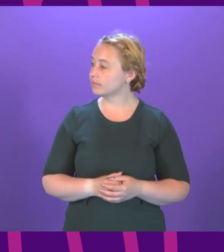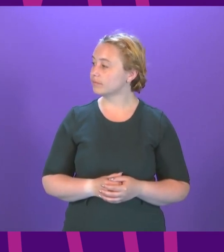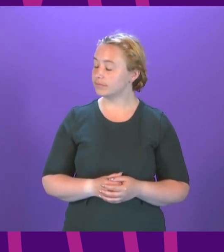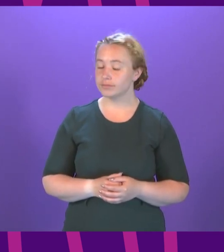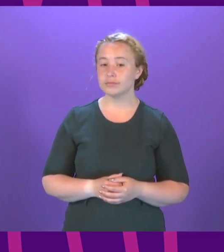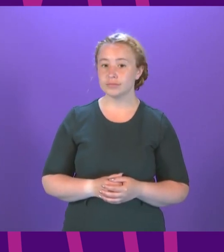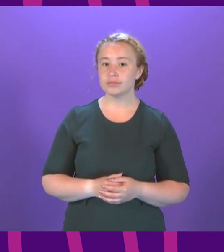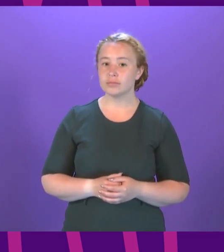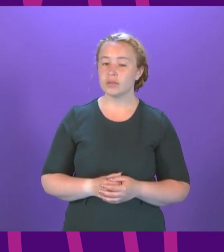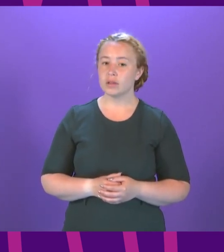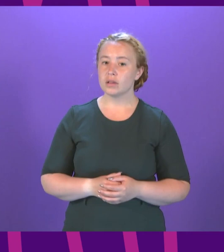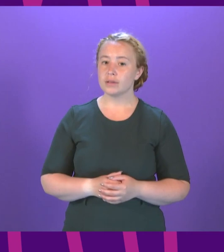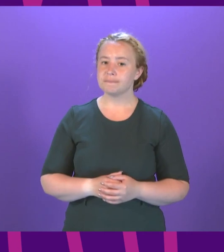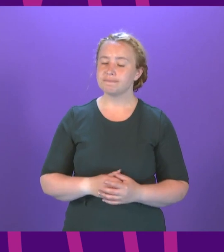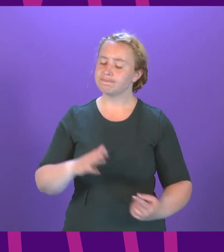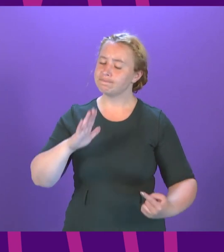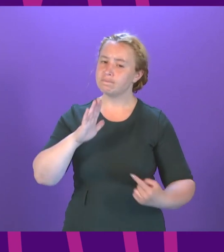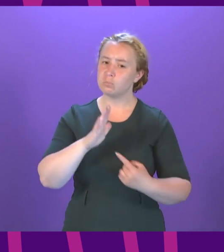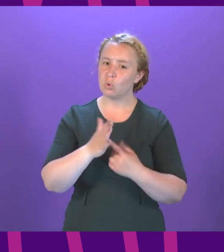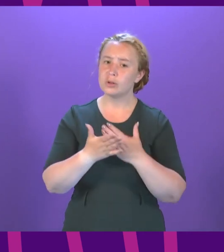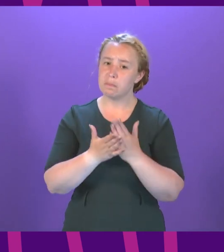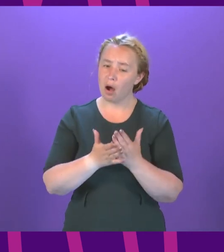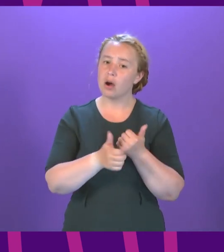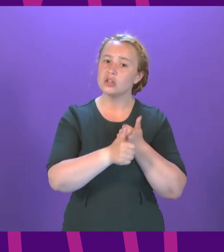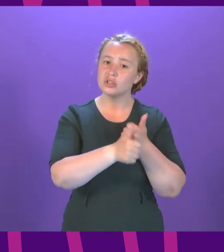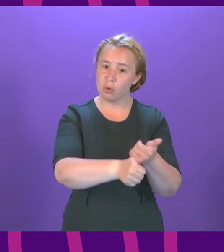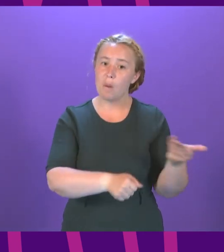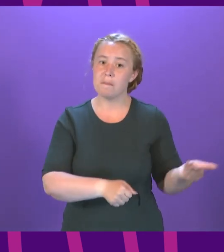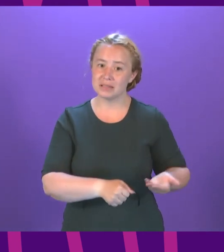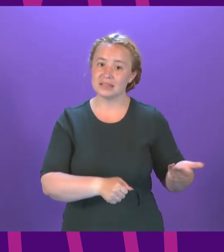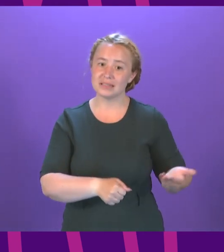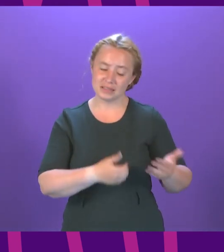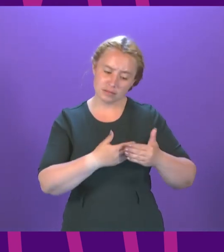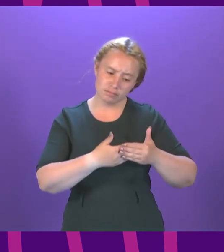Obviously, that is a vital part of how we support businesses for as long as they require